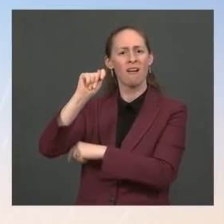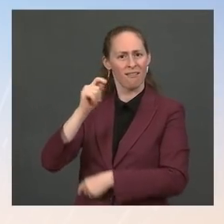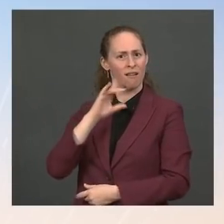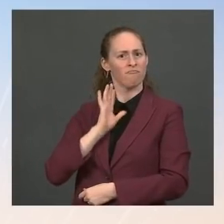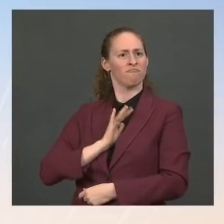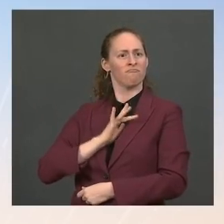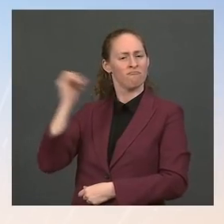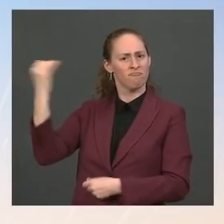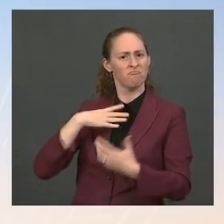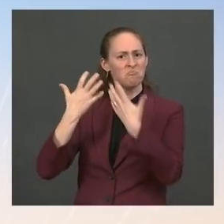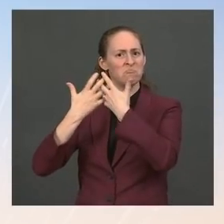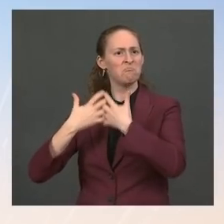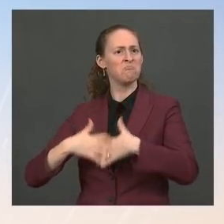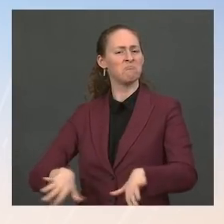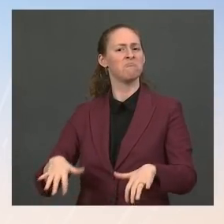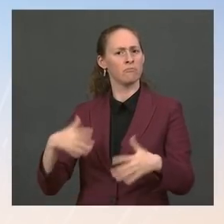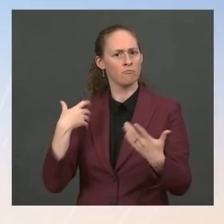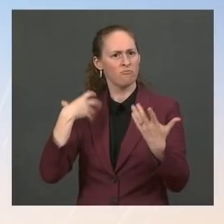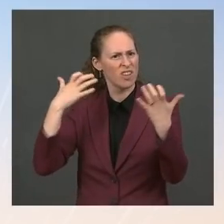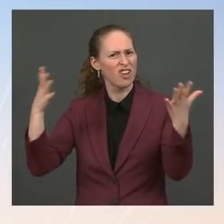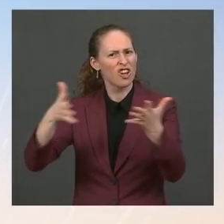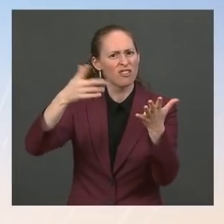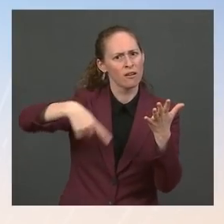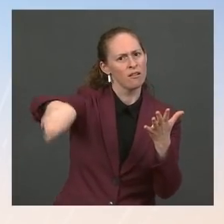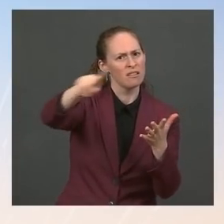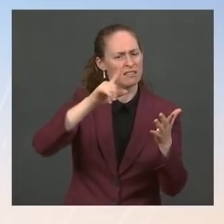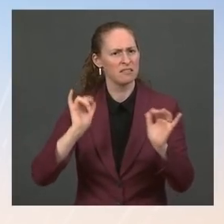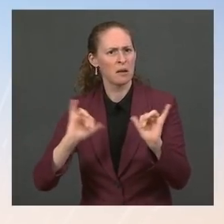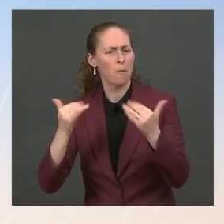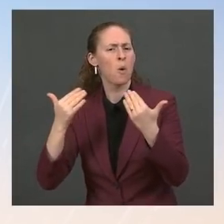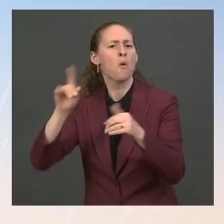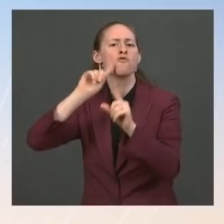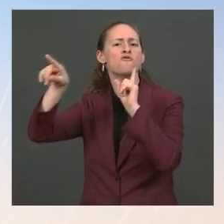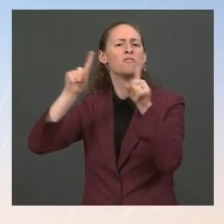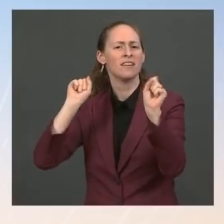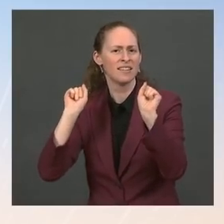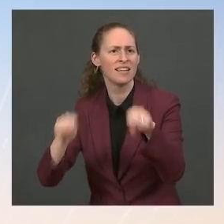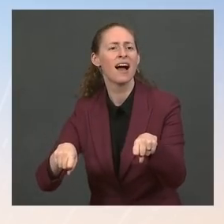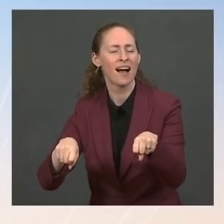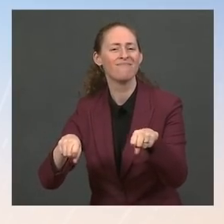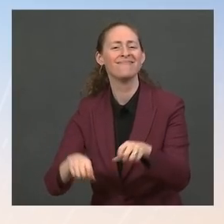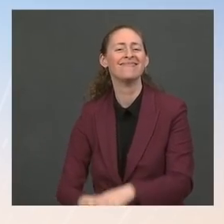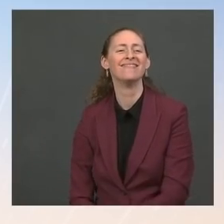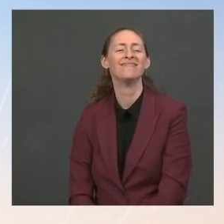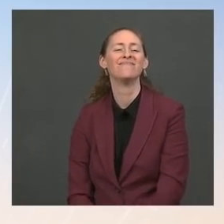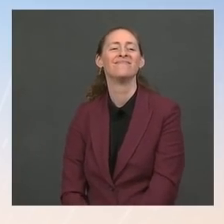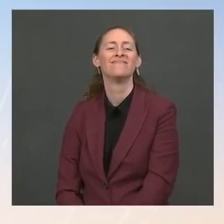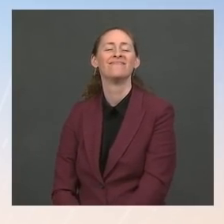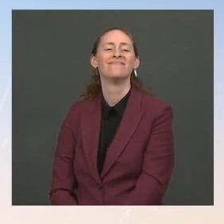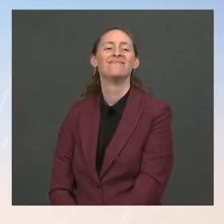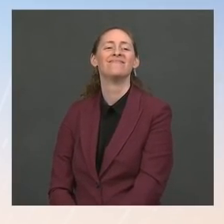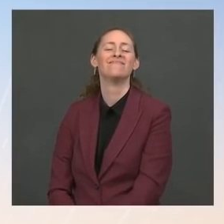submitted its recommendations to help us build on this progress. Already, we've announced a $785 million investment in Rescue Plan